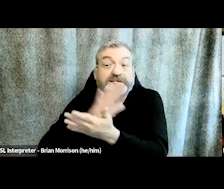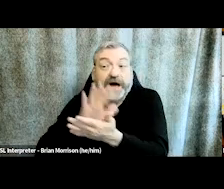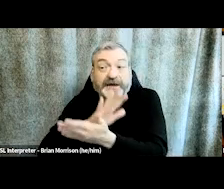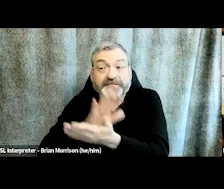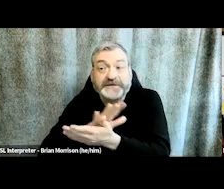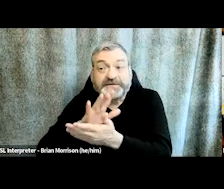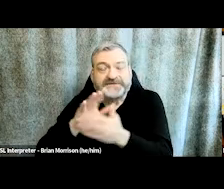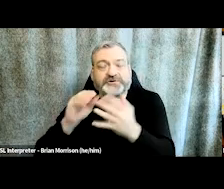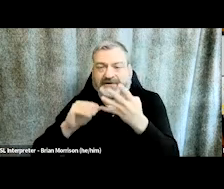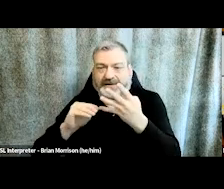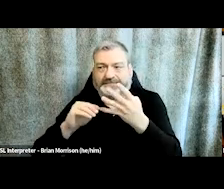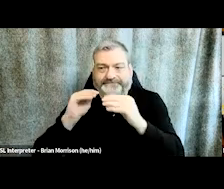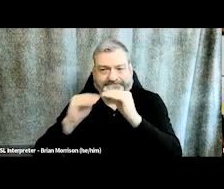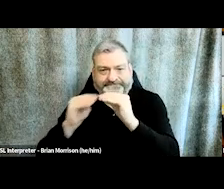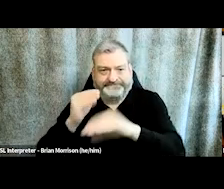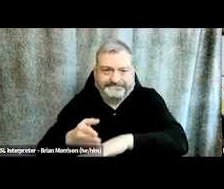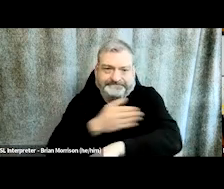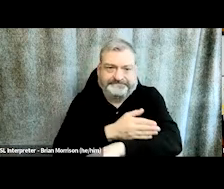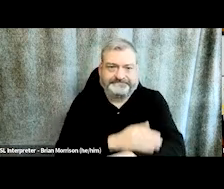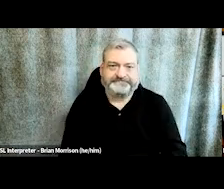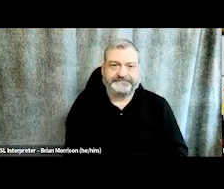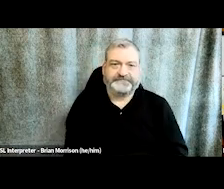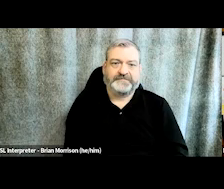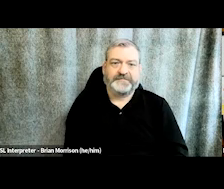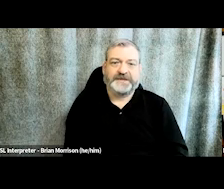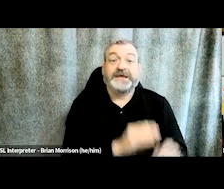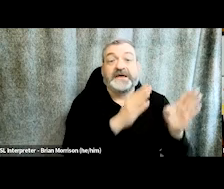As we move over into the inclusive practice space,